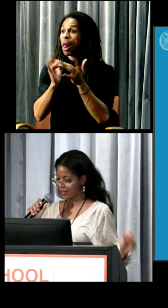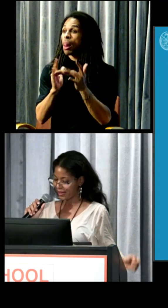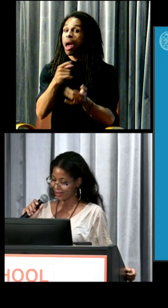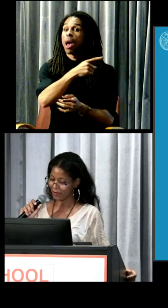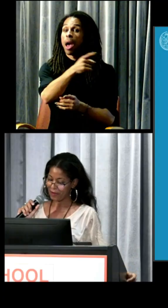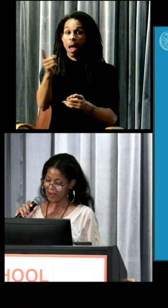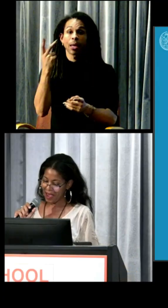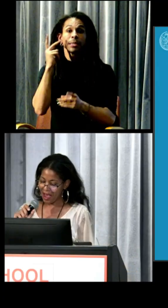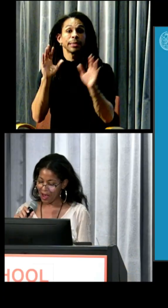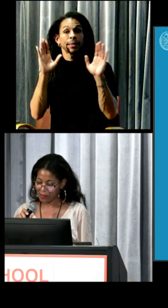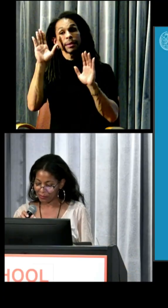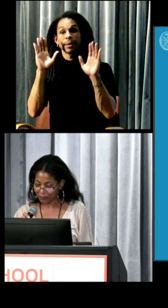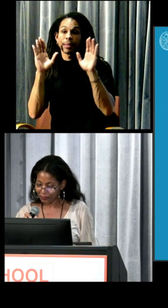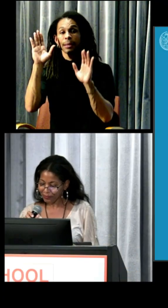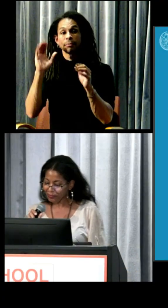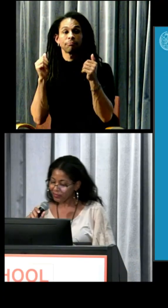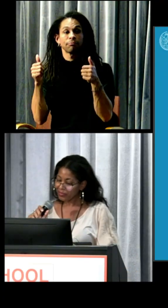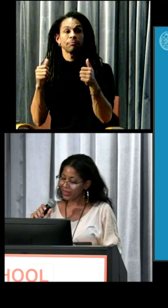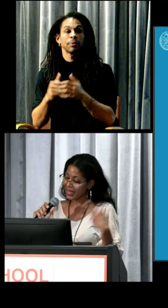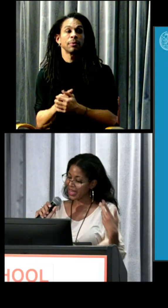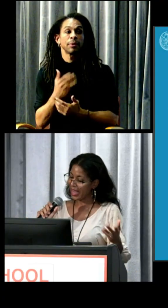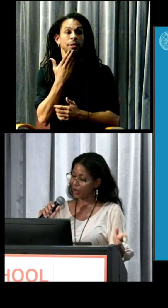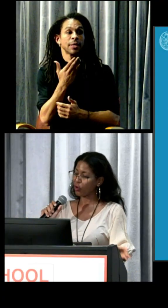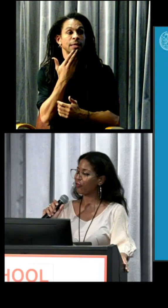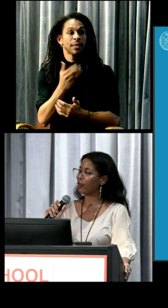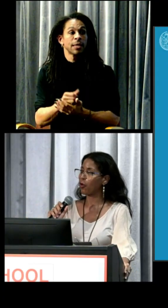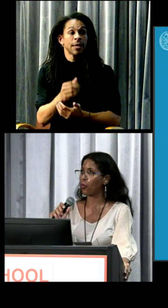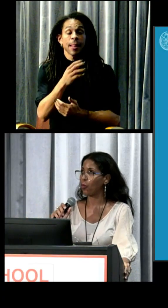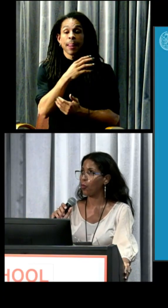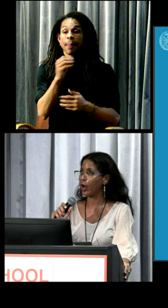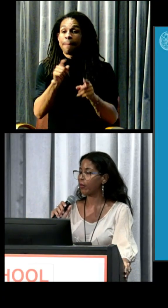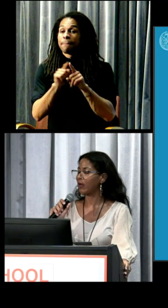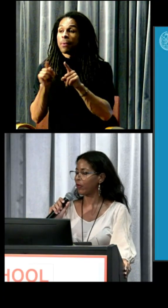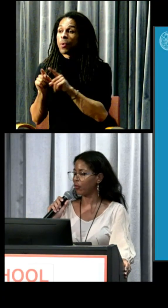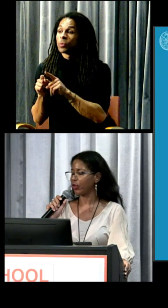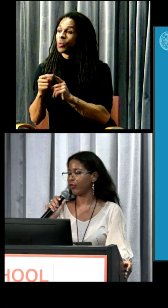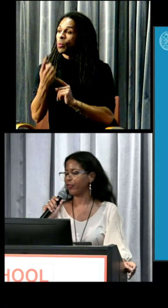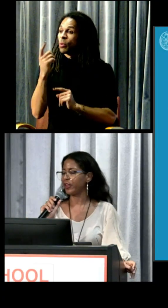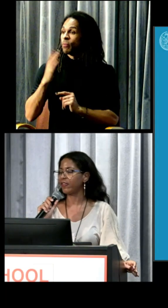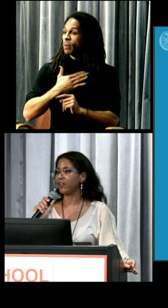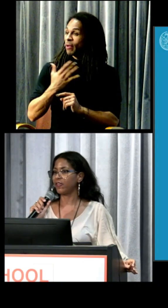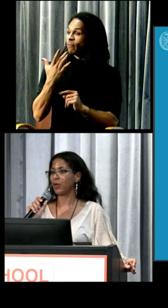So as you heard earlier, the way the simulation works is that for each of our sort of archetypal